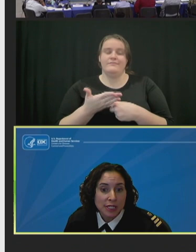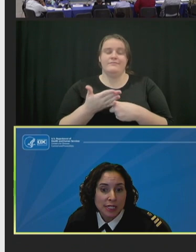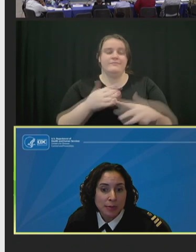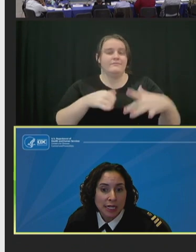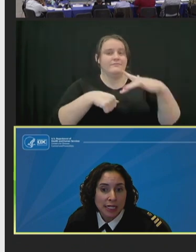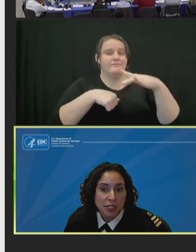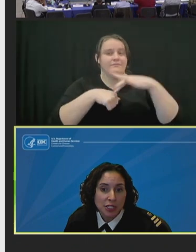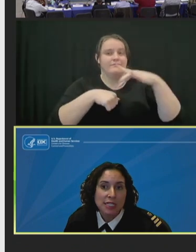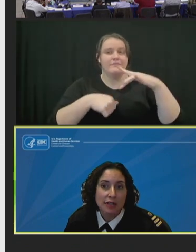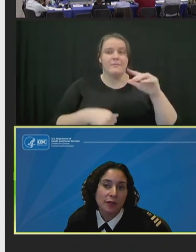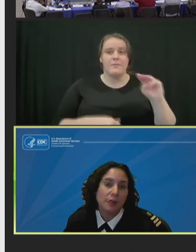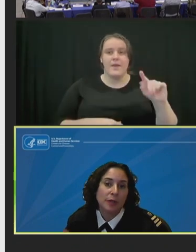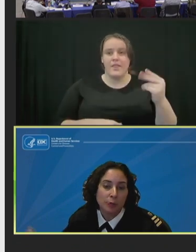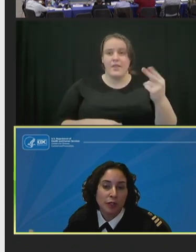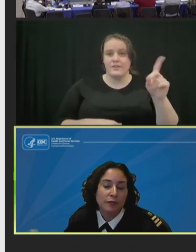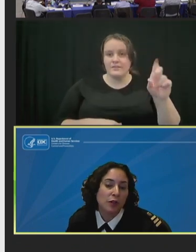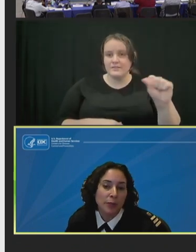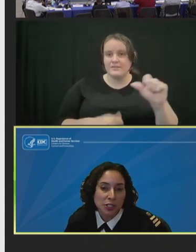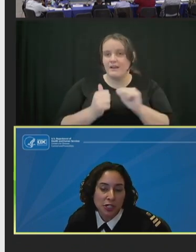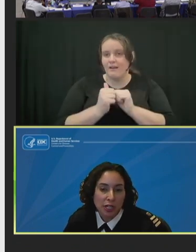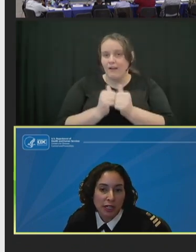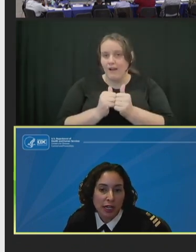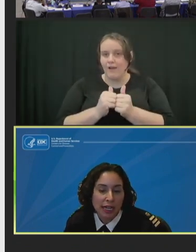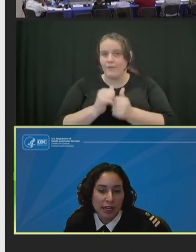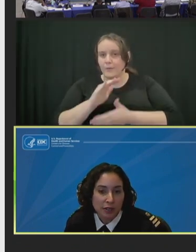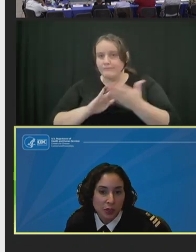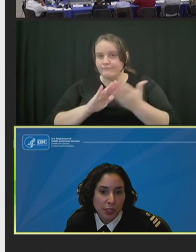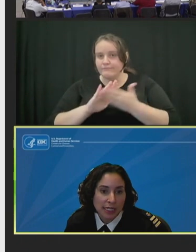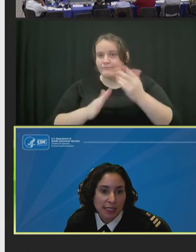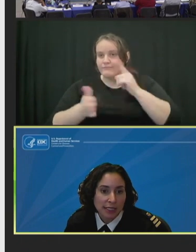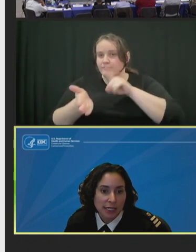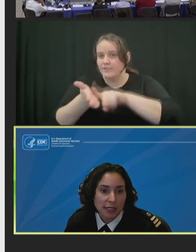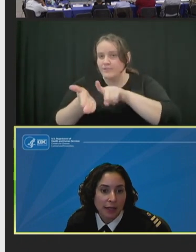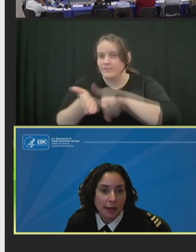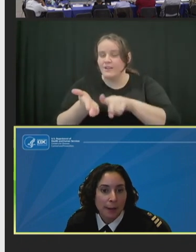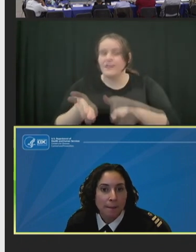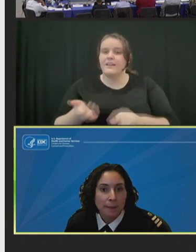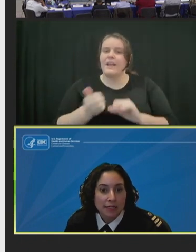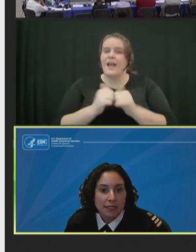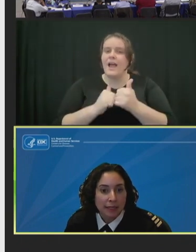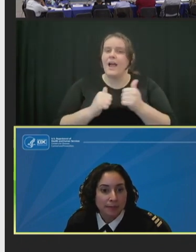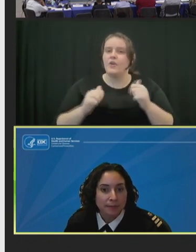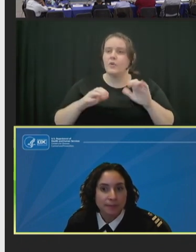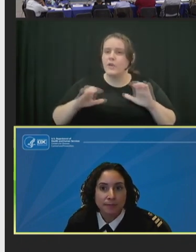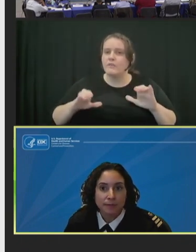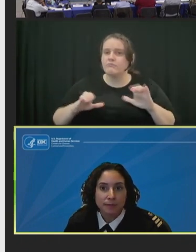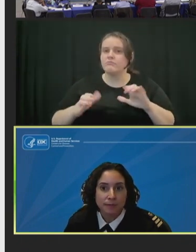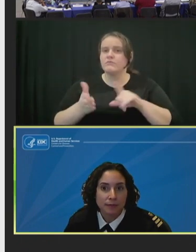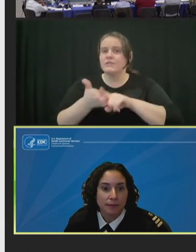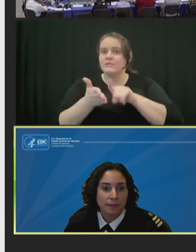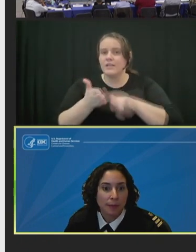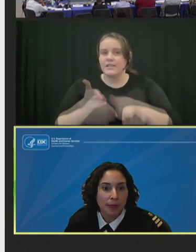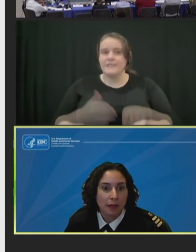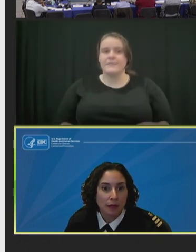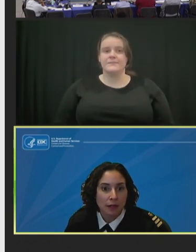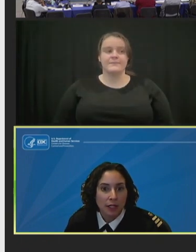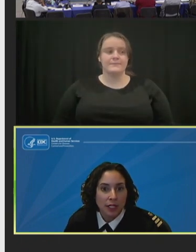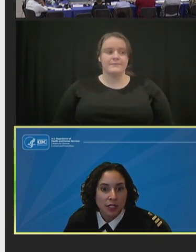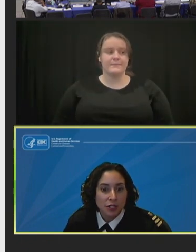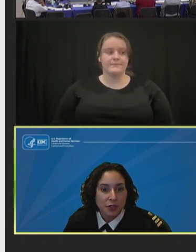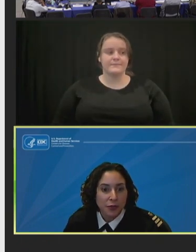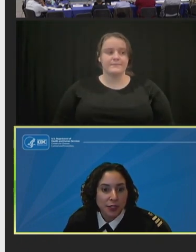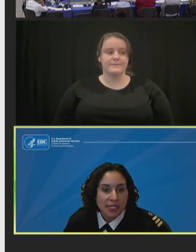substance, just to give a bit more information on how those were conducted. Next slide. So, first